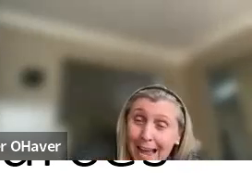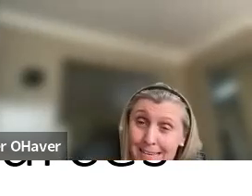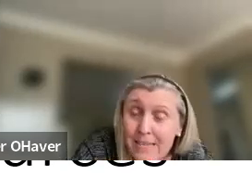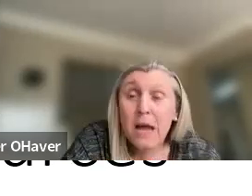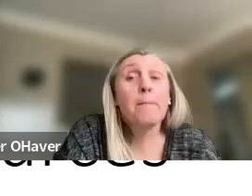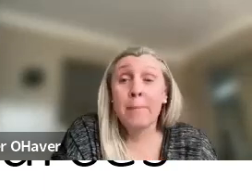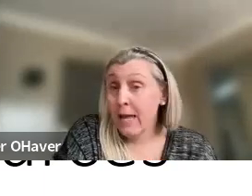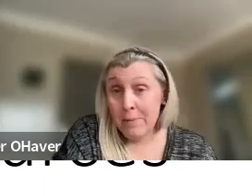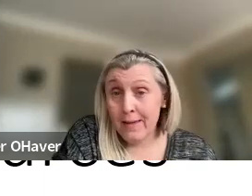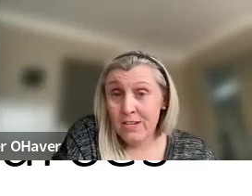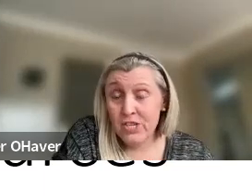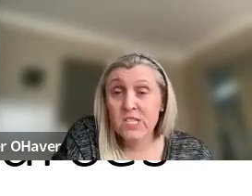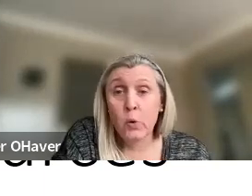But hope, fingers crossed this something as SILCs and a CILs to do, and for responsibility of oversilent and compliance on plan and ongoing compliance, will you continue an advisory group.